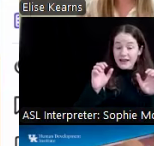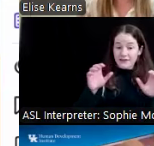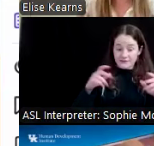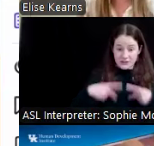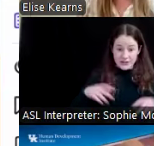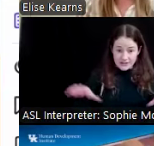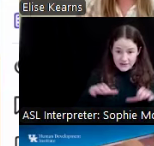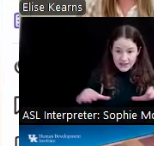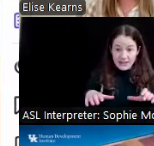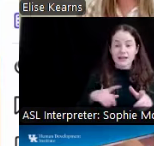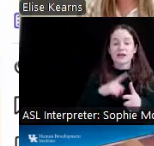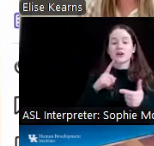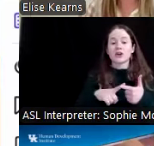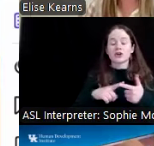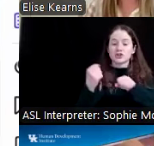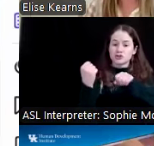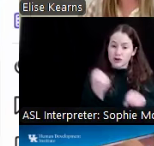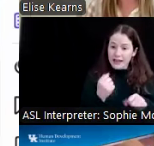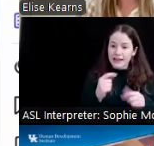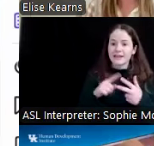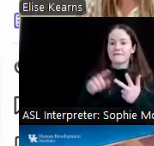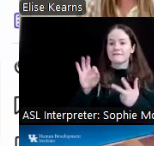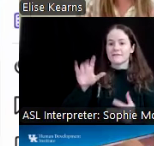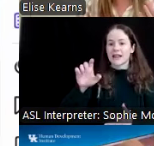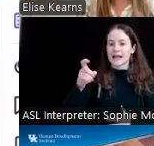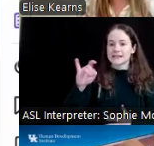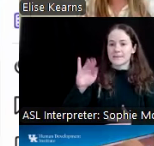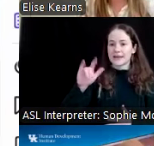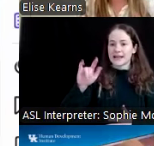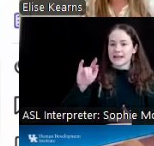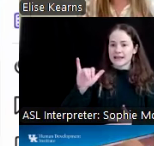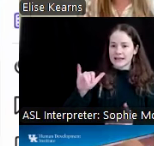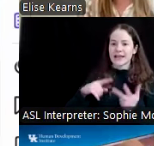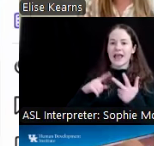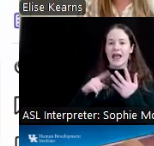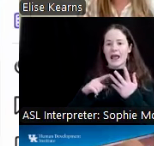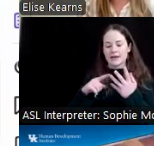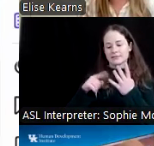strength, flexibility, and balance. So, I'm not going to go through all this, but I wanted to give you here's an